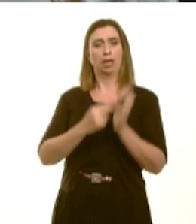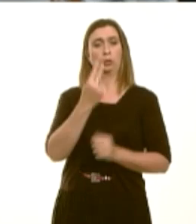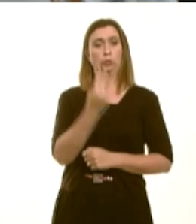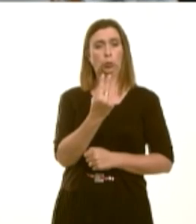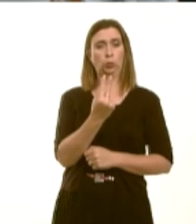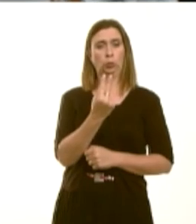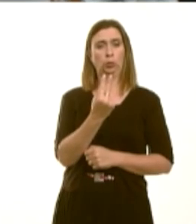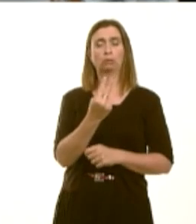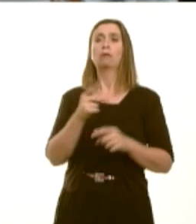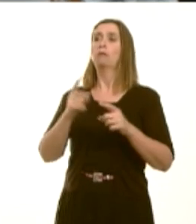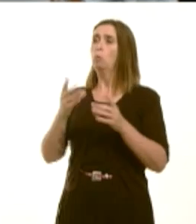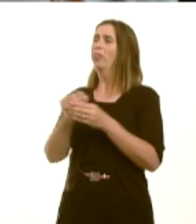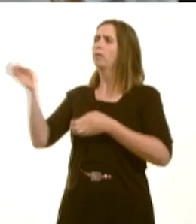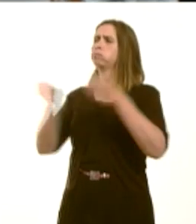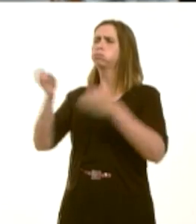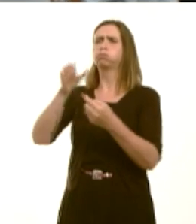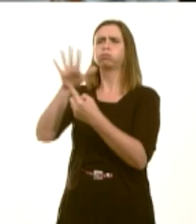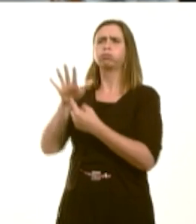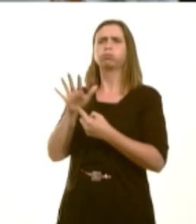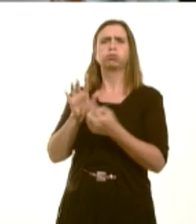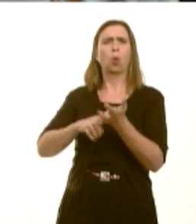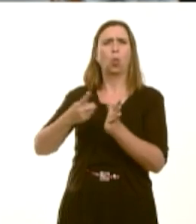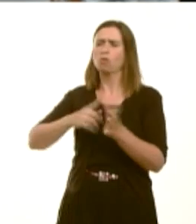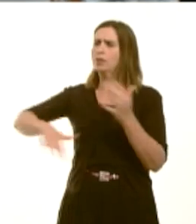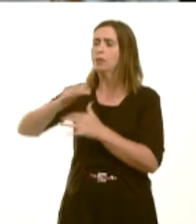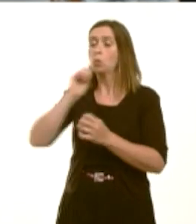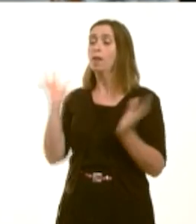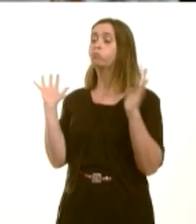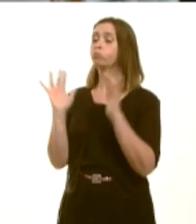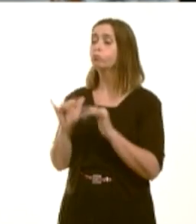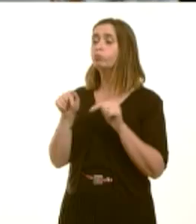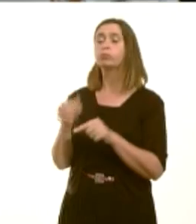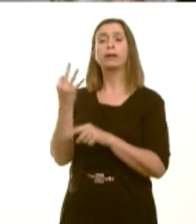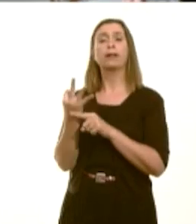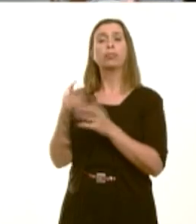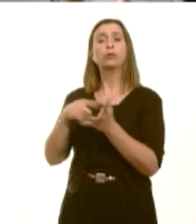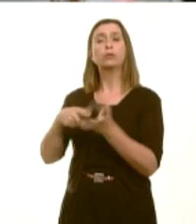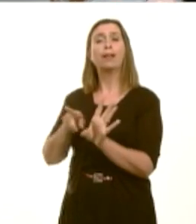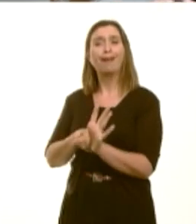and, of course, with key stakeholders. A meeting will be held on 8 July to that effect. I can